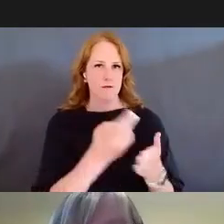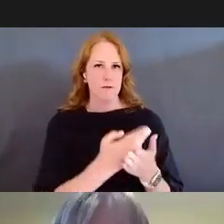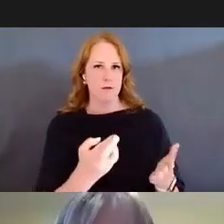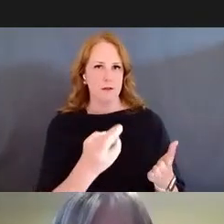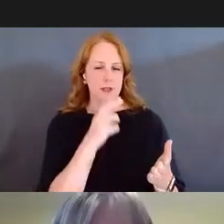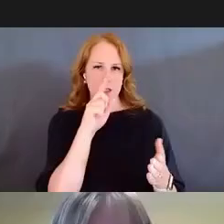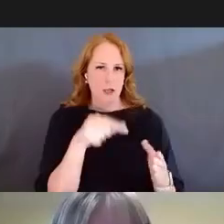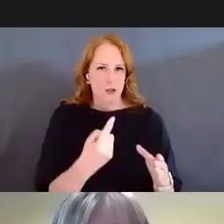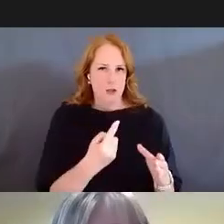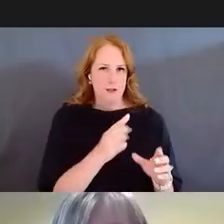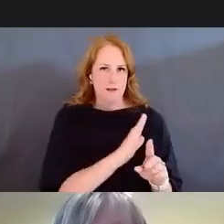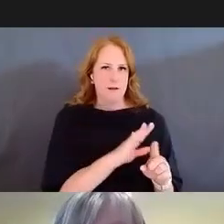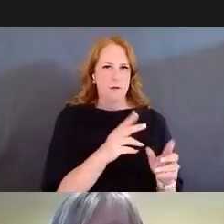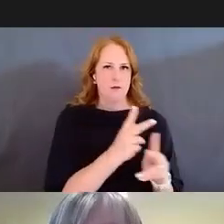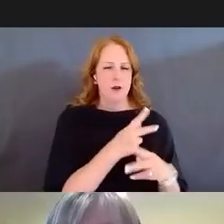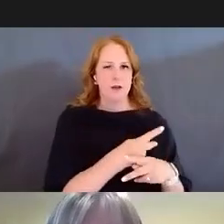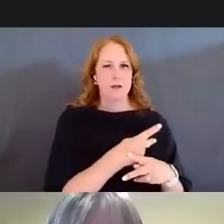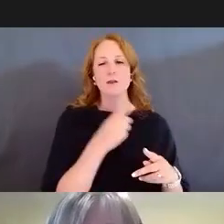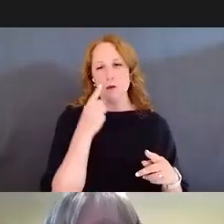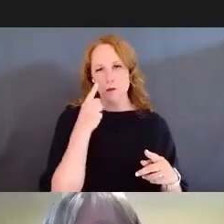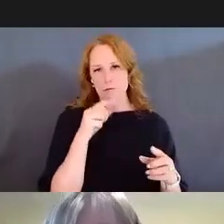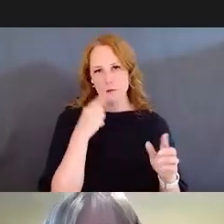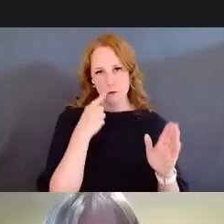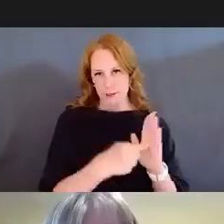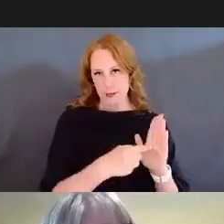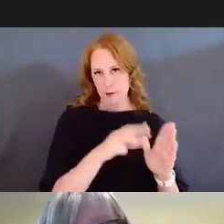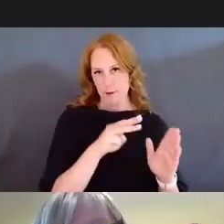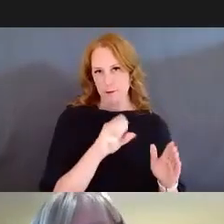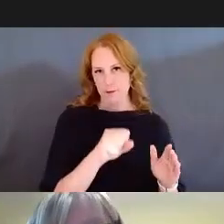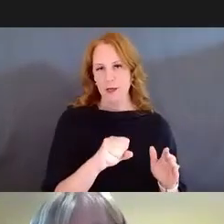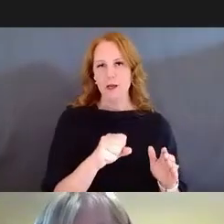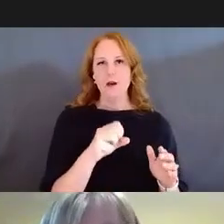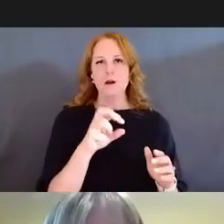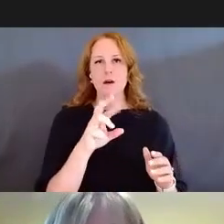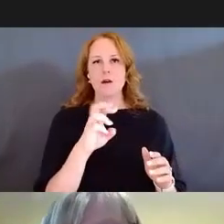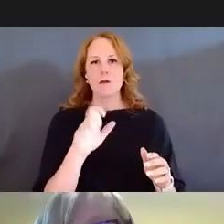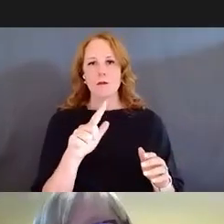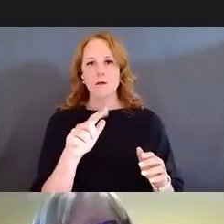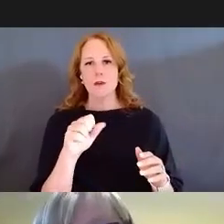that's the case at Microsoft in real estate and facilities or global workplace strategy